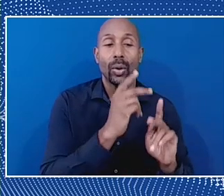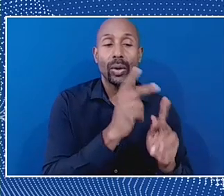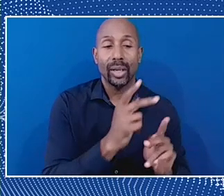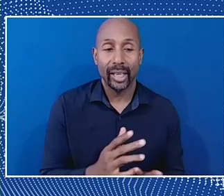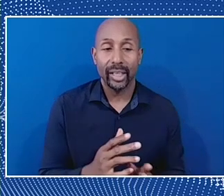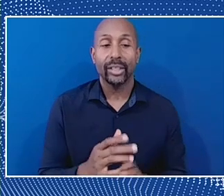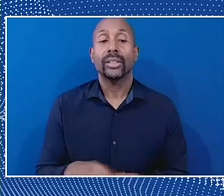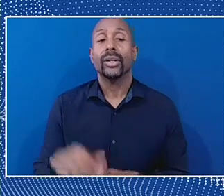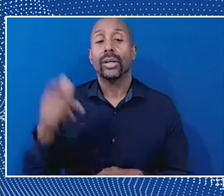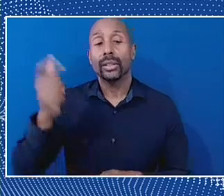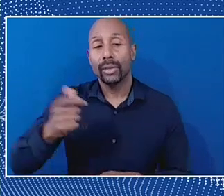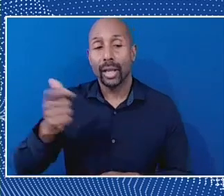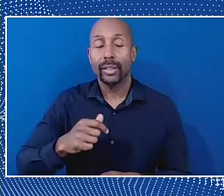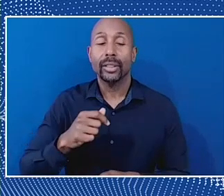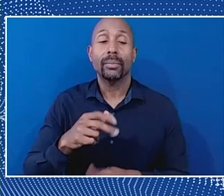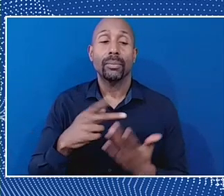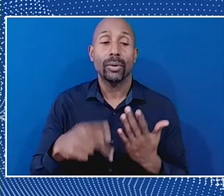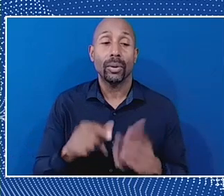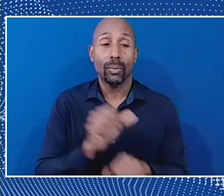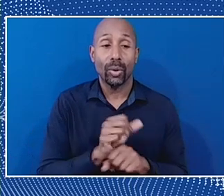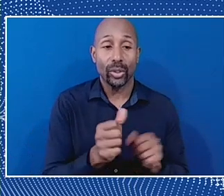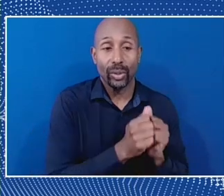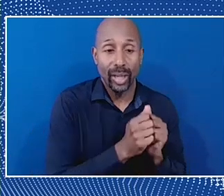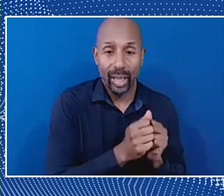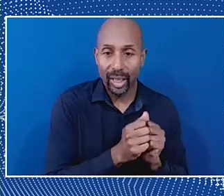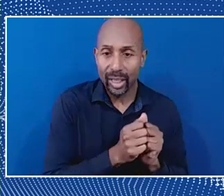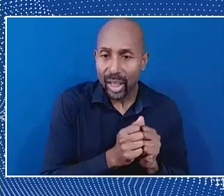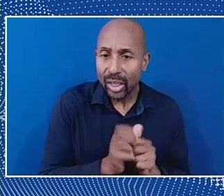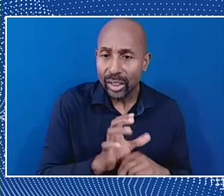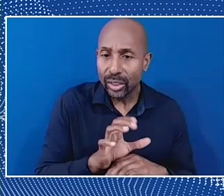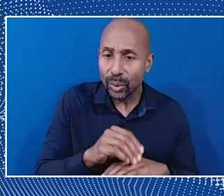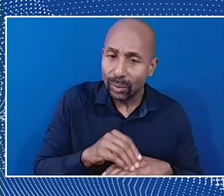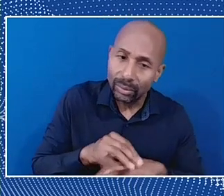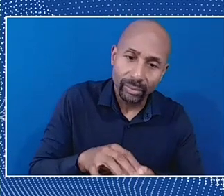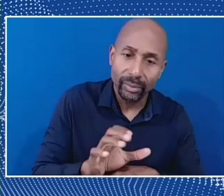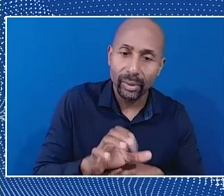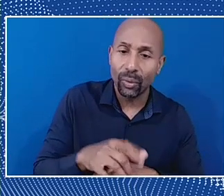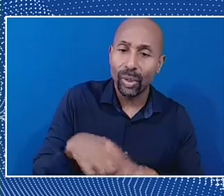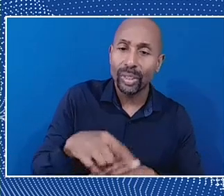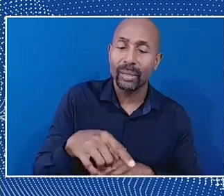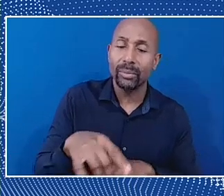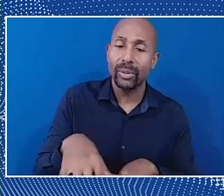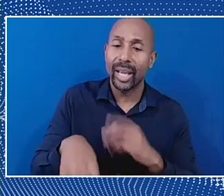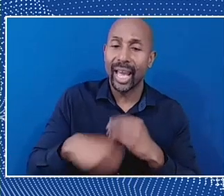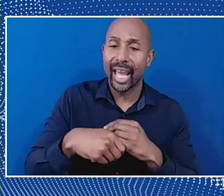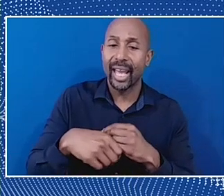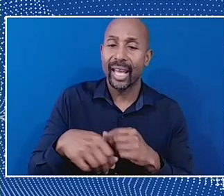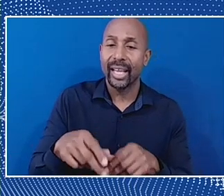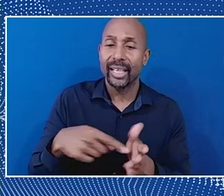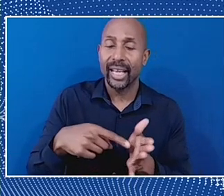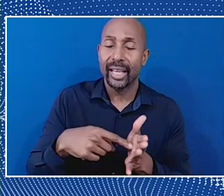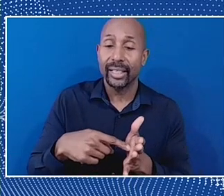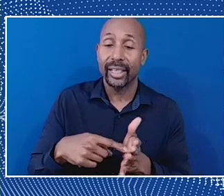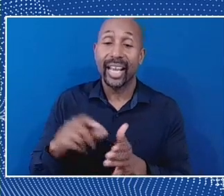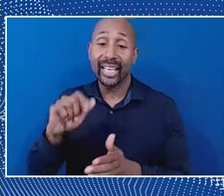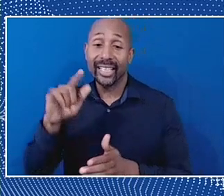force students into additional student loan debt, including Sallie Mae, who recently inquired the scholarship site, Scholarly. And I hope that this committee